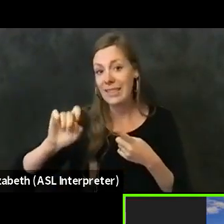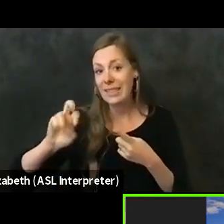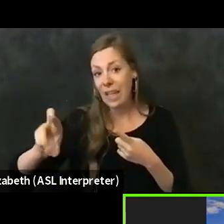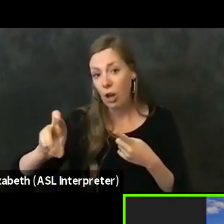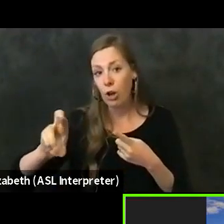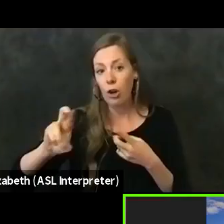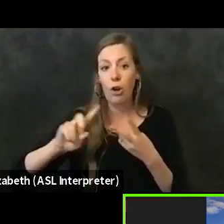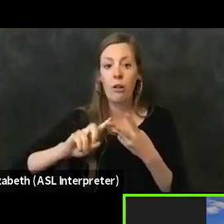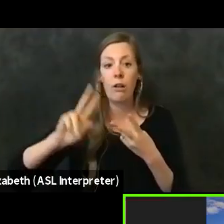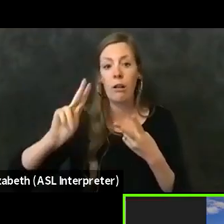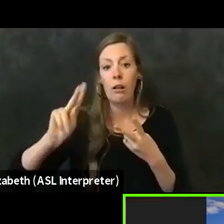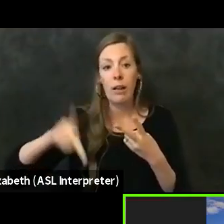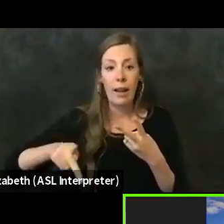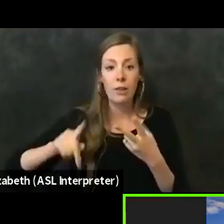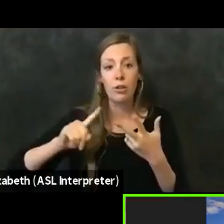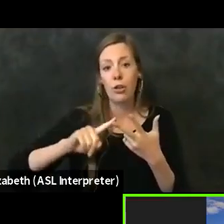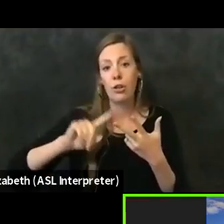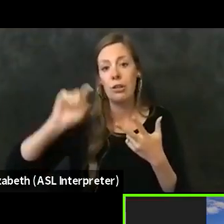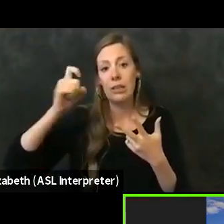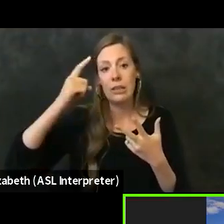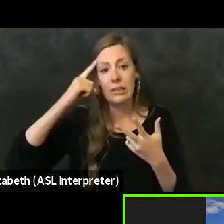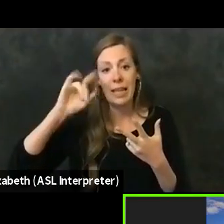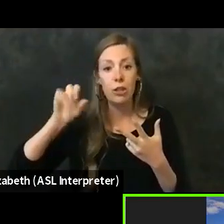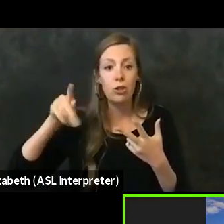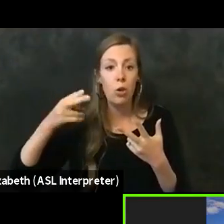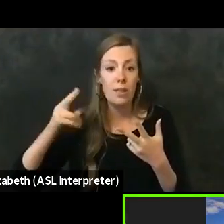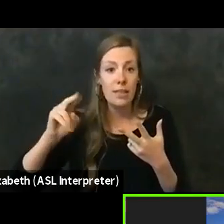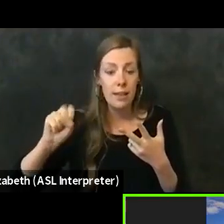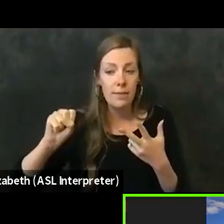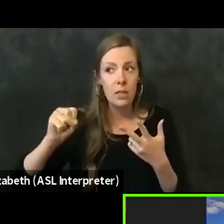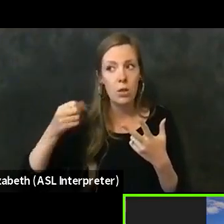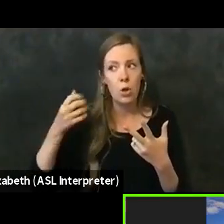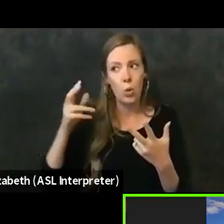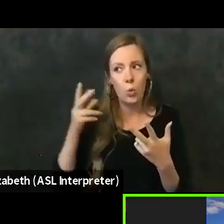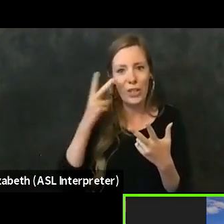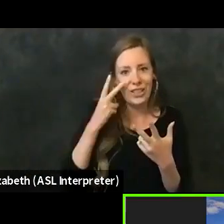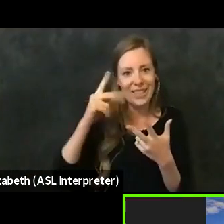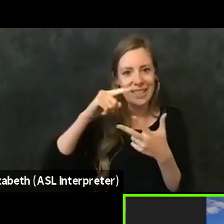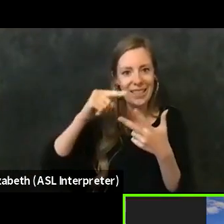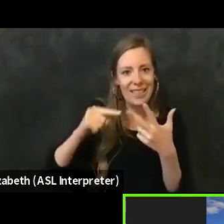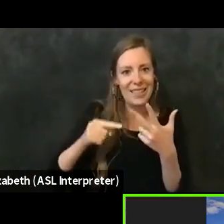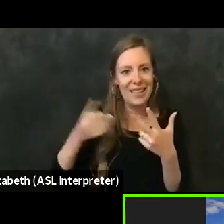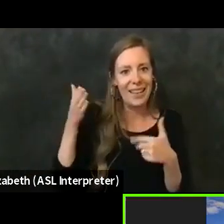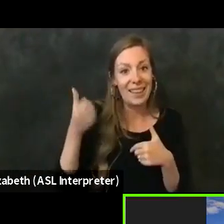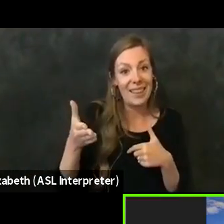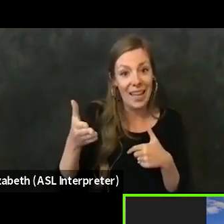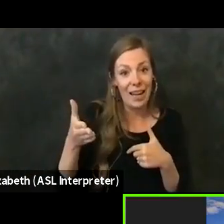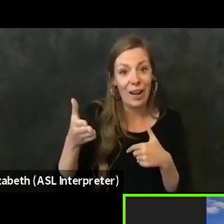Joe's, we got to see those and how they were. That's in the in the bailiwick in the in